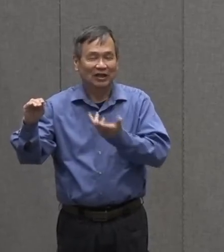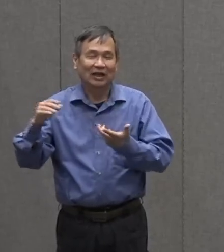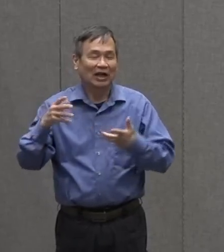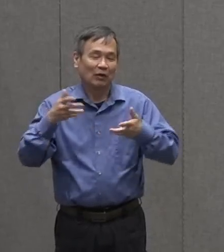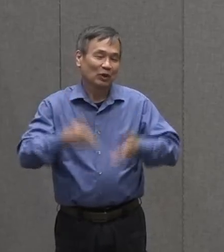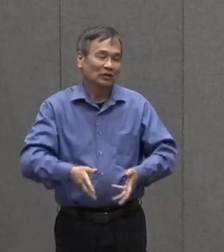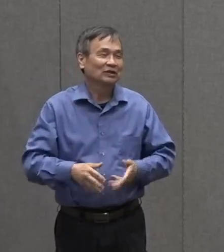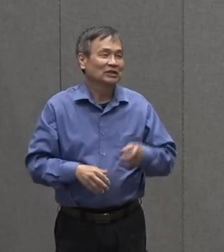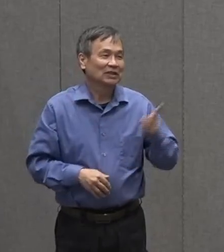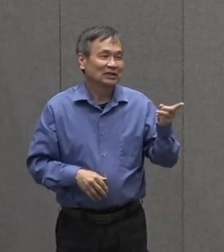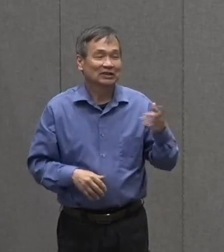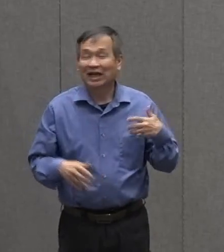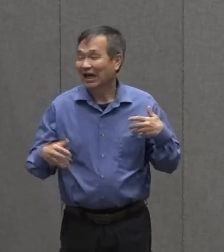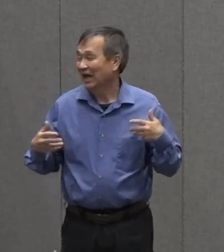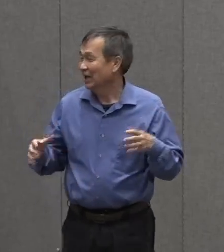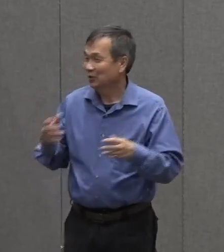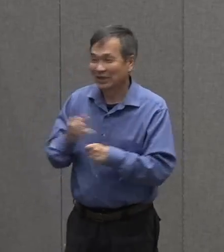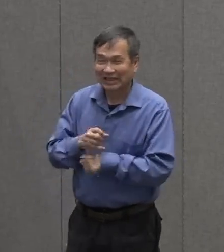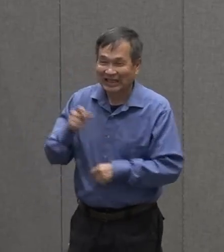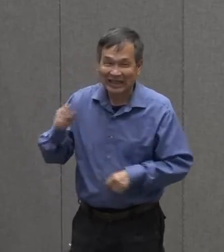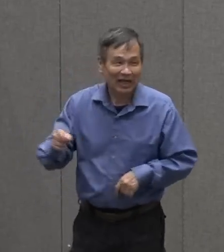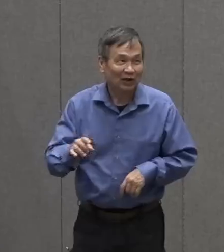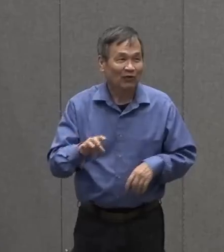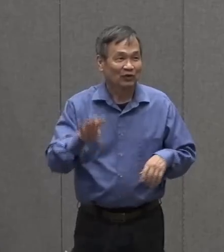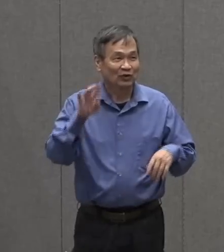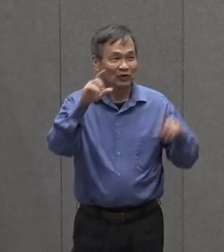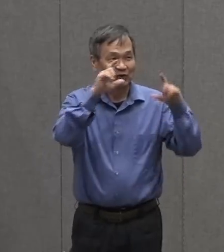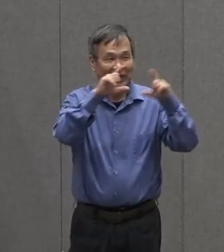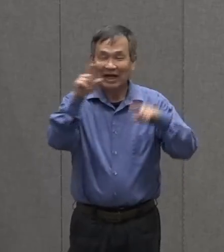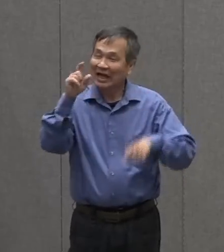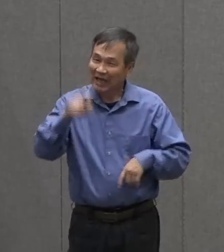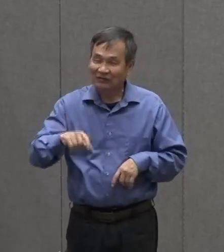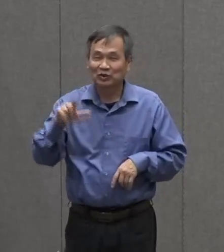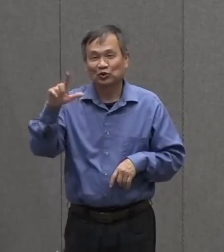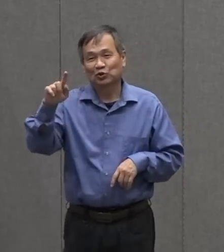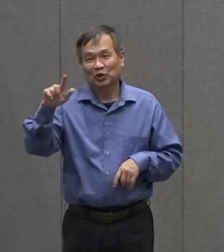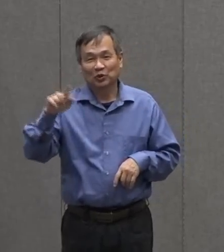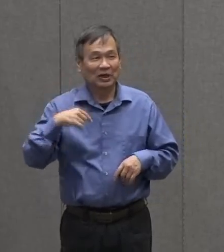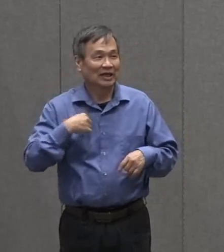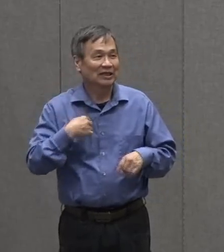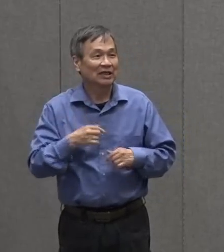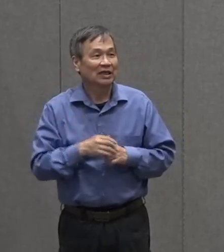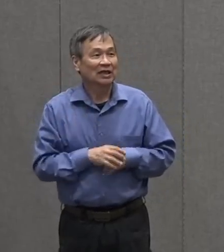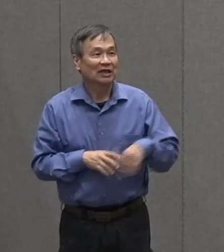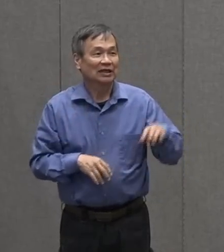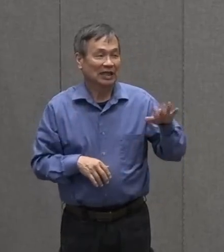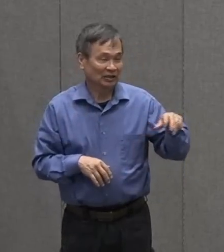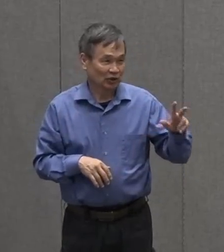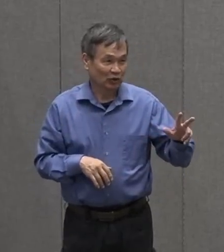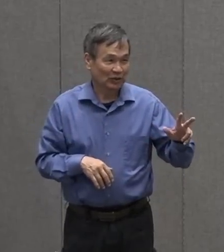I don't want to hurt it, get that four in a row. So I see the 21 here. And I know if we have a three,